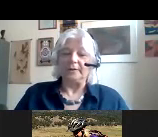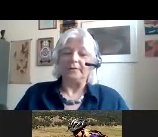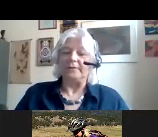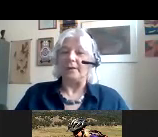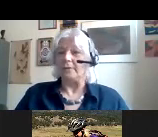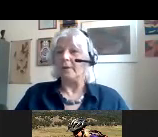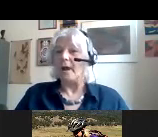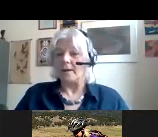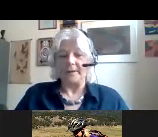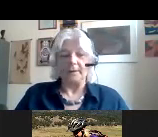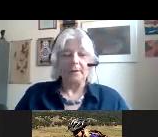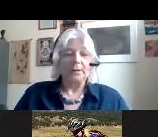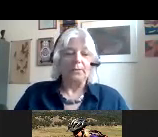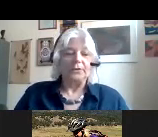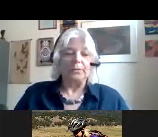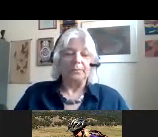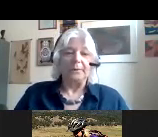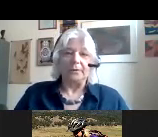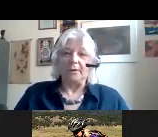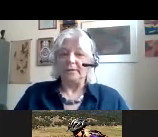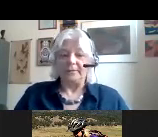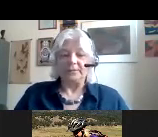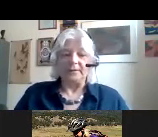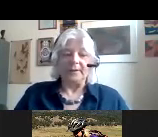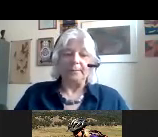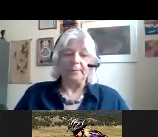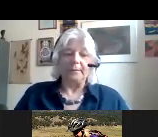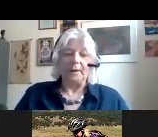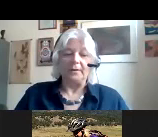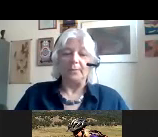to the Southern economy, which was built on slave labor.